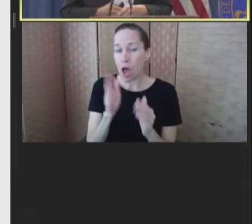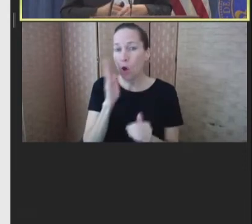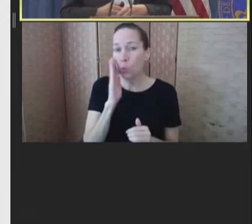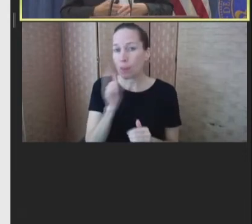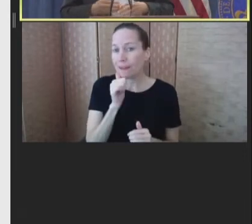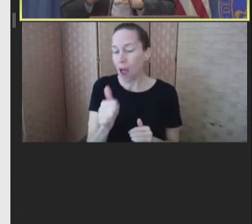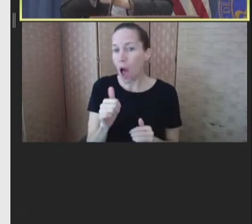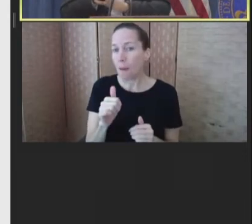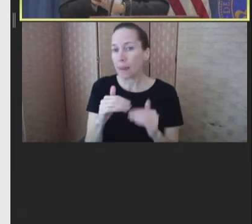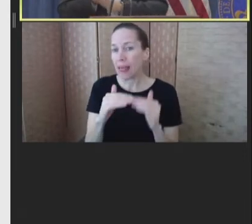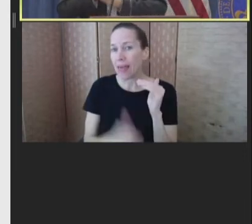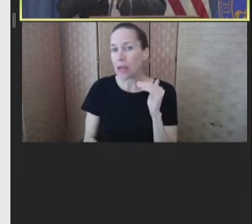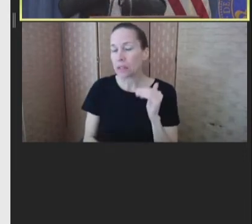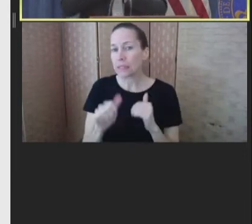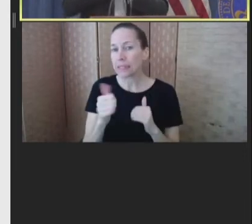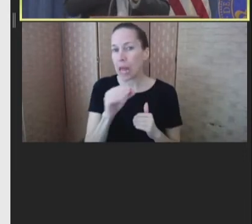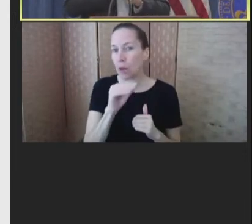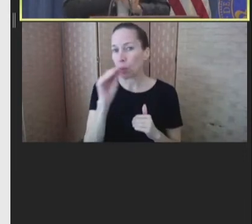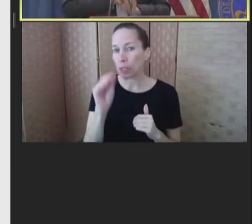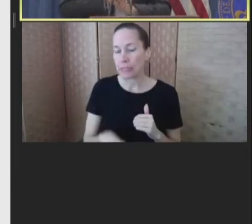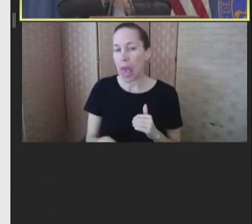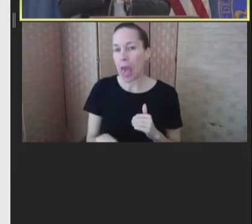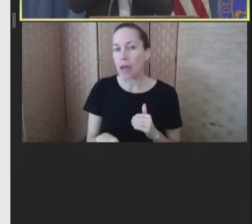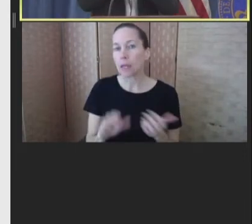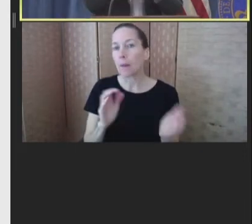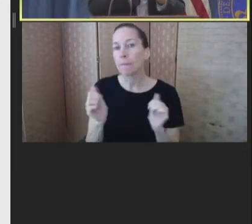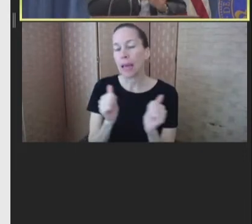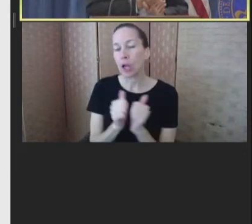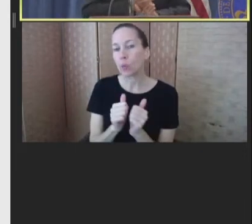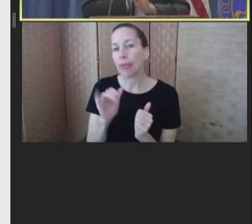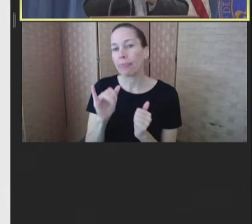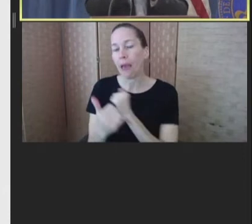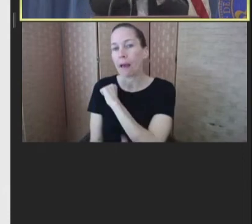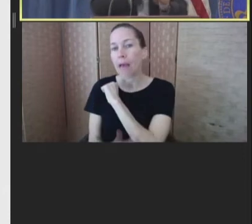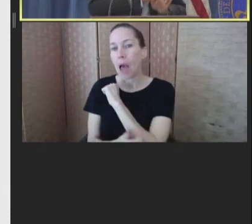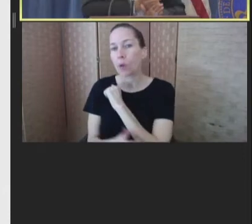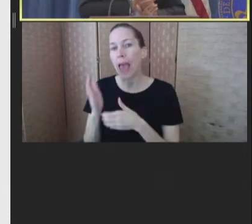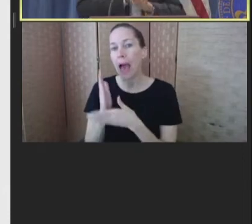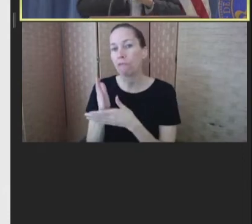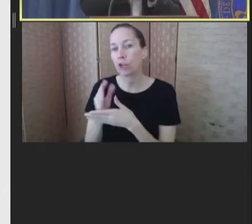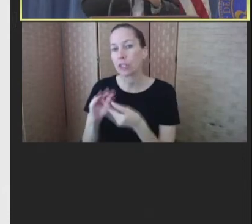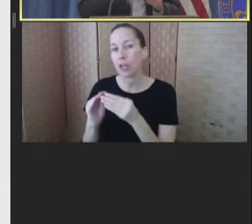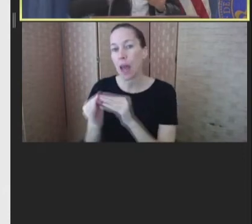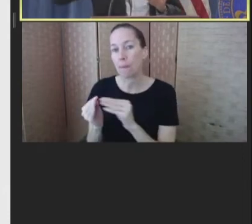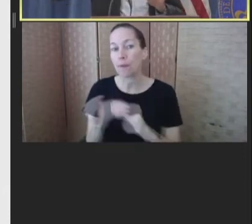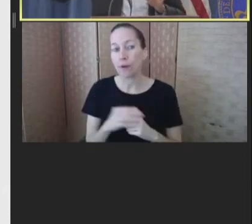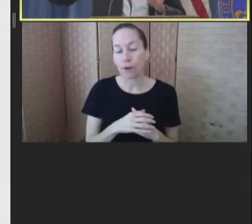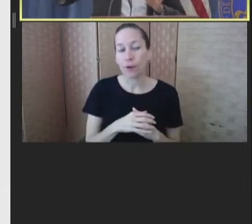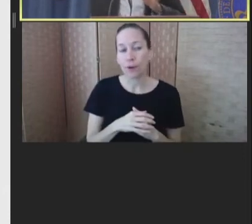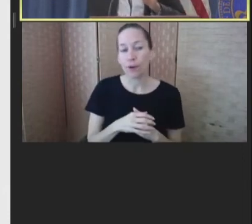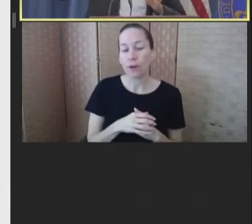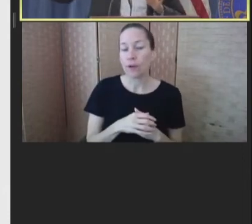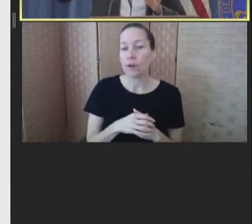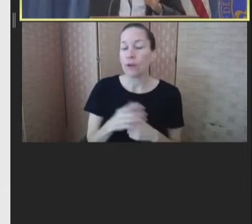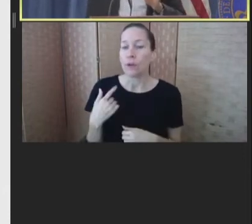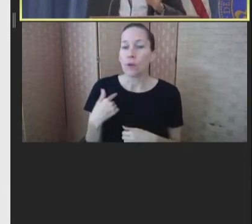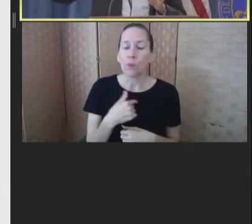So what that did was it allowed us to have an equity focus, because you're constantly focusing on the tailing end. We don't really worry so much about those who are